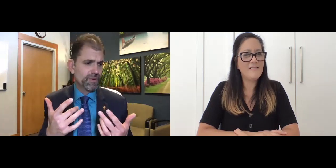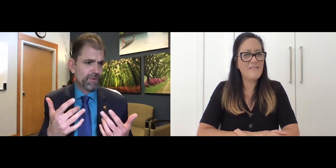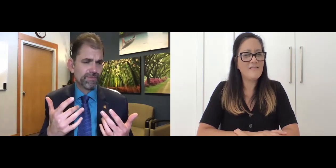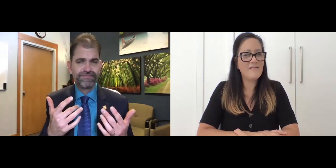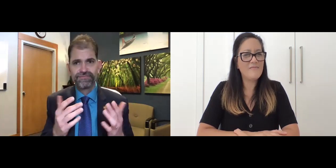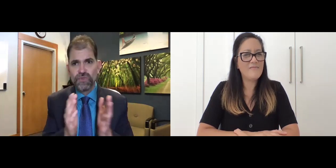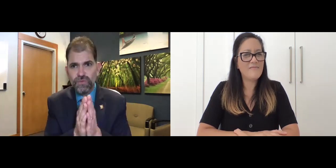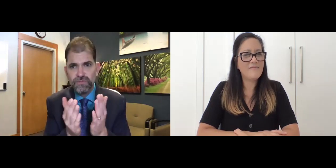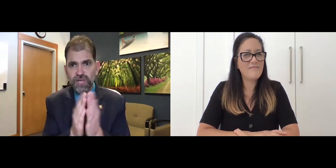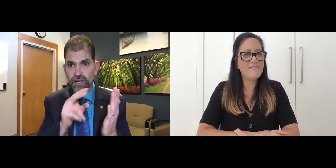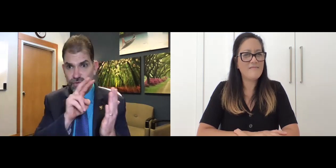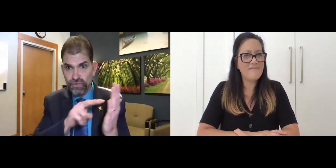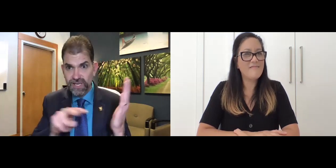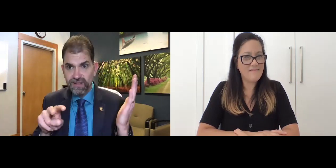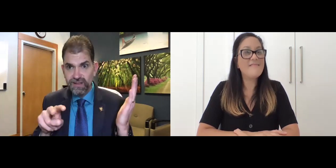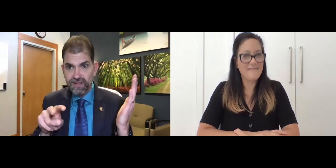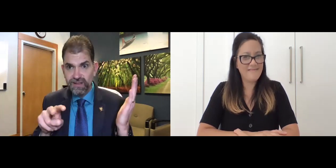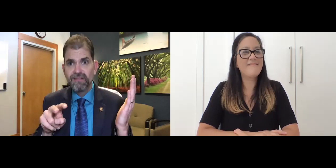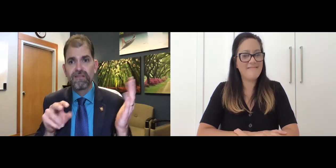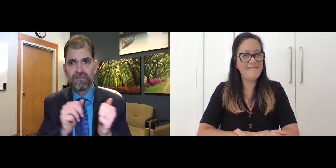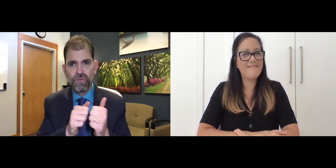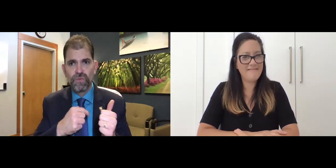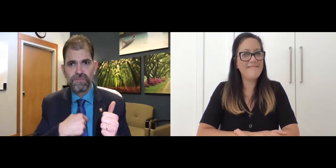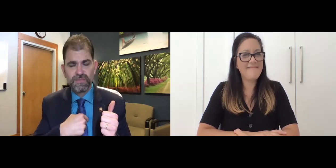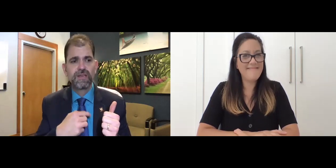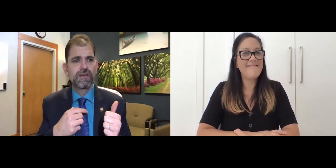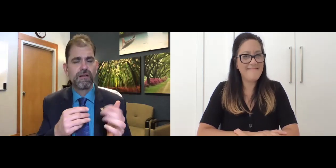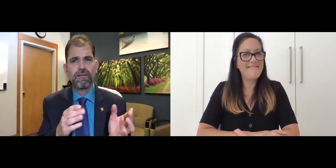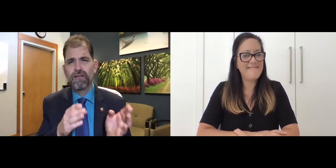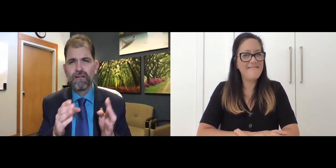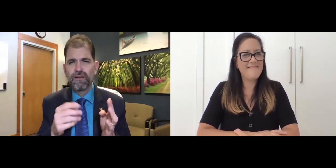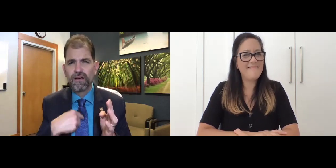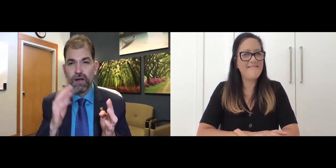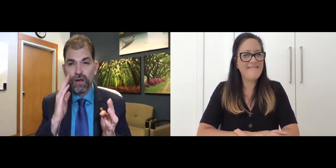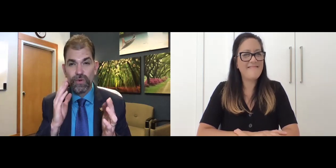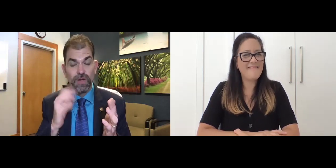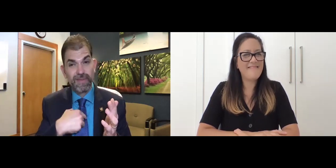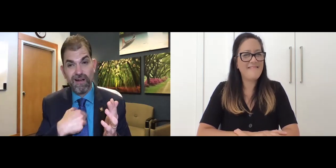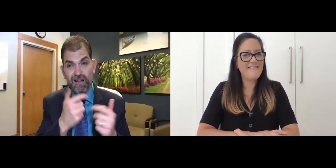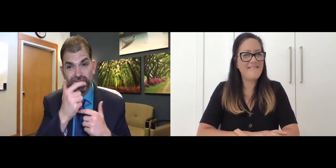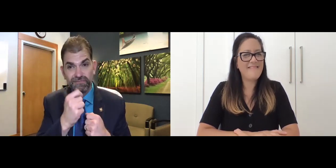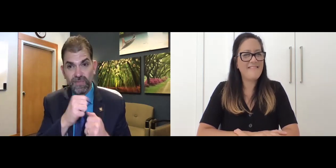My parents read me books. They exposed language to me.